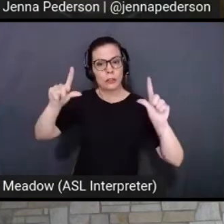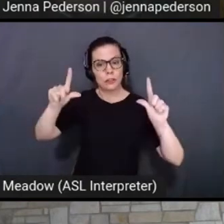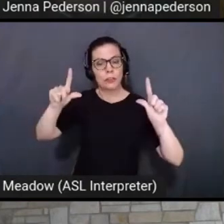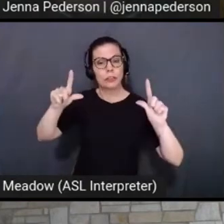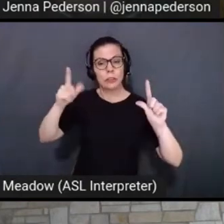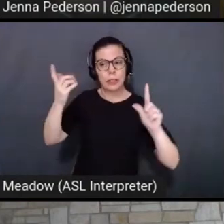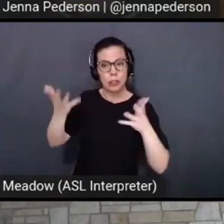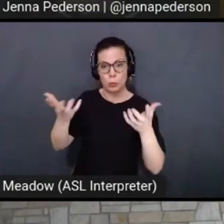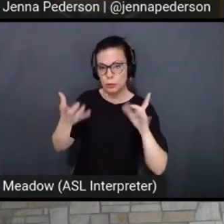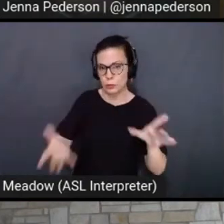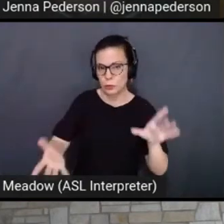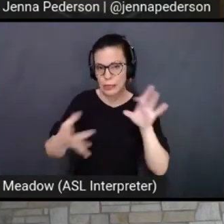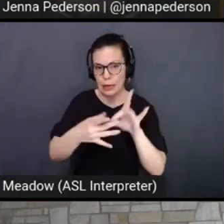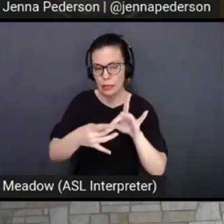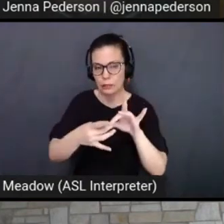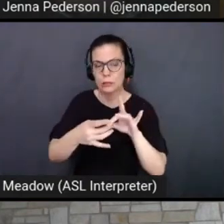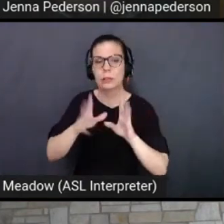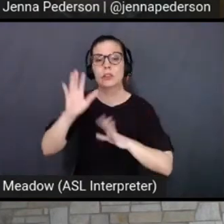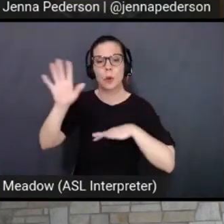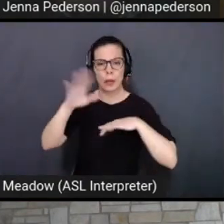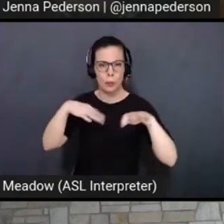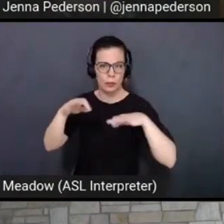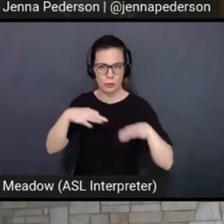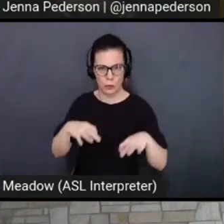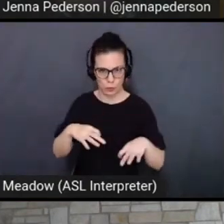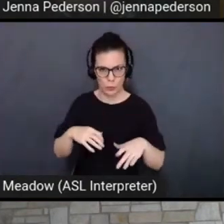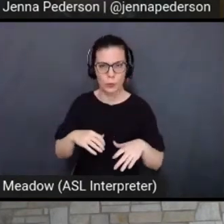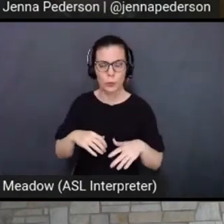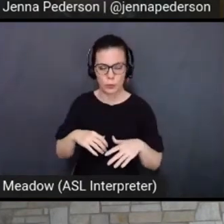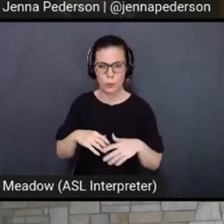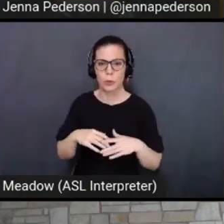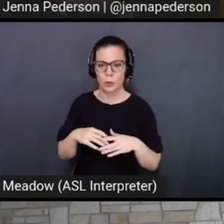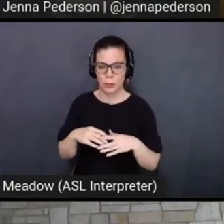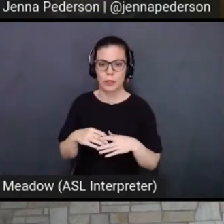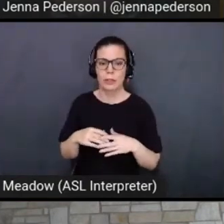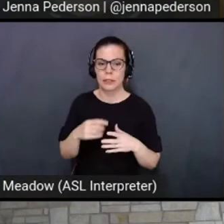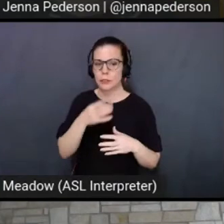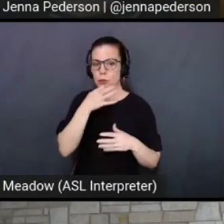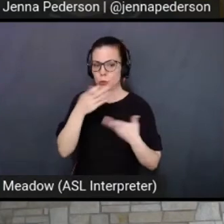And I'm gonna go through them right now, as soon as this finishes loading.